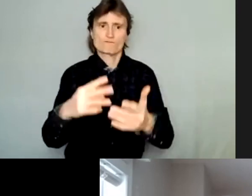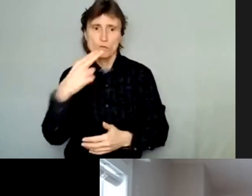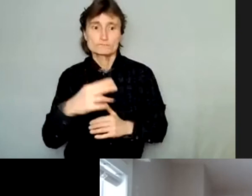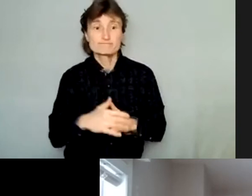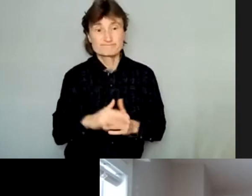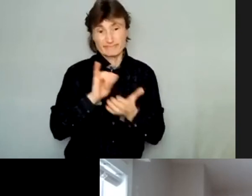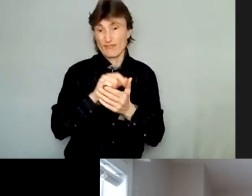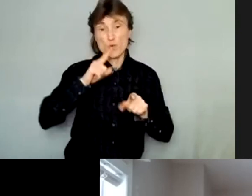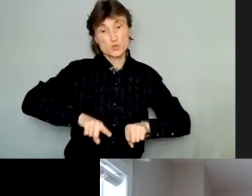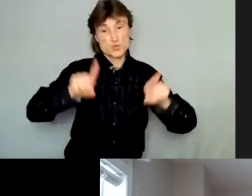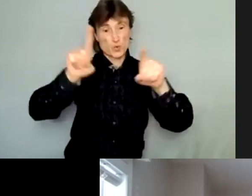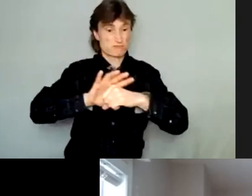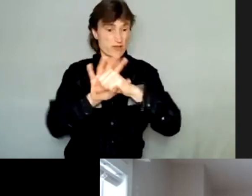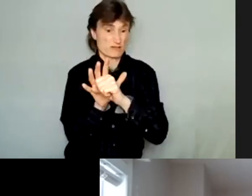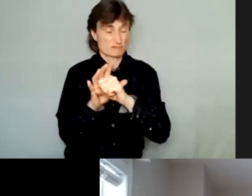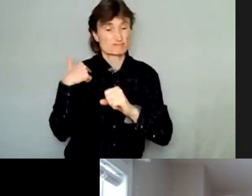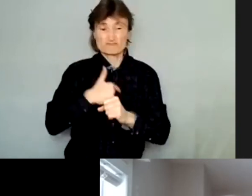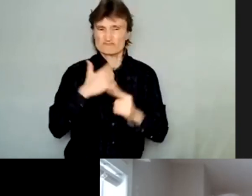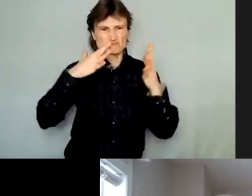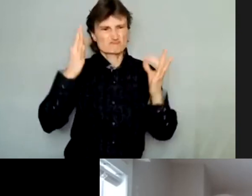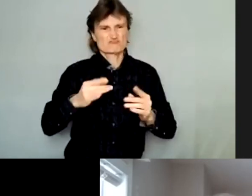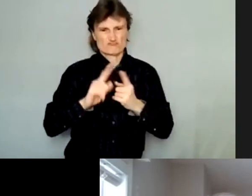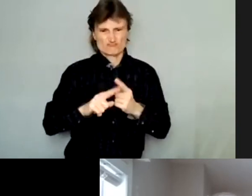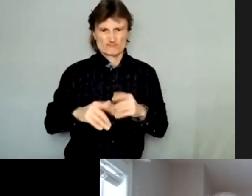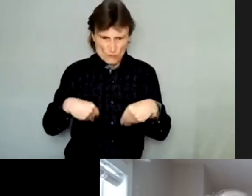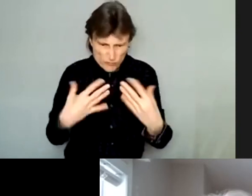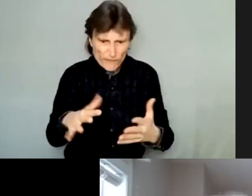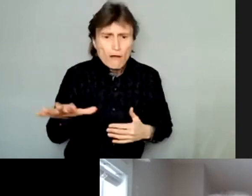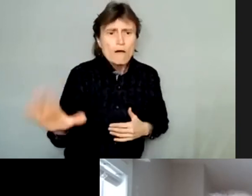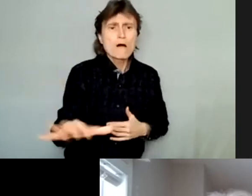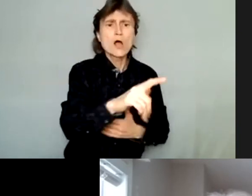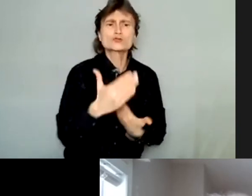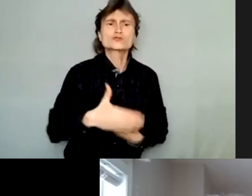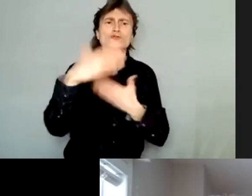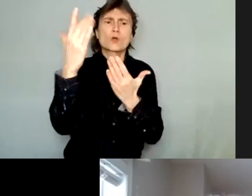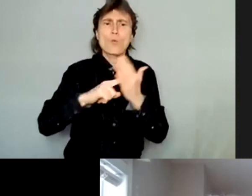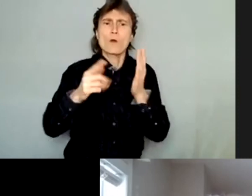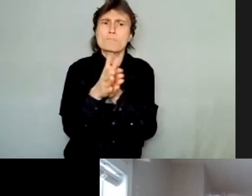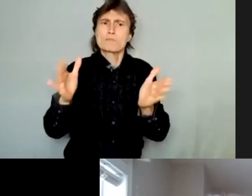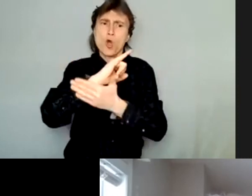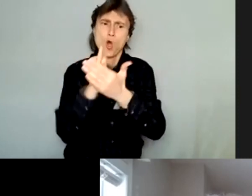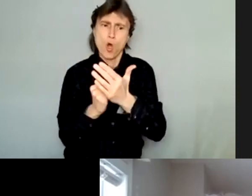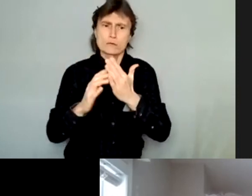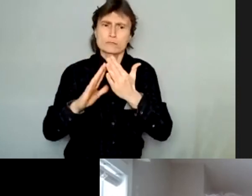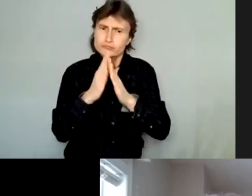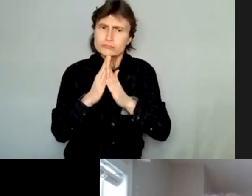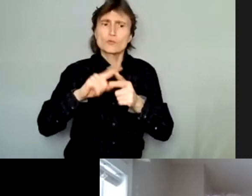and provide them with an opportunity to propose public art projects and work directly with community organizations.